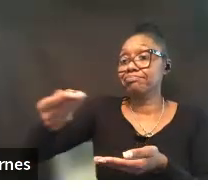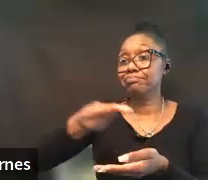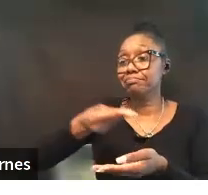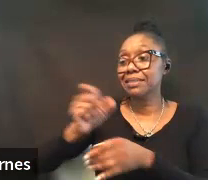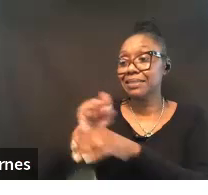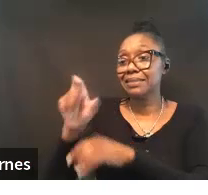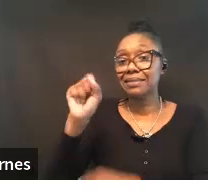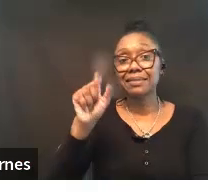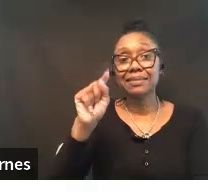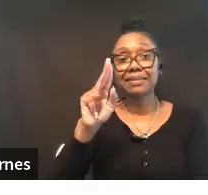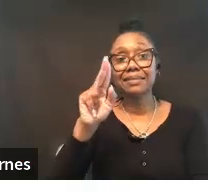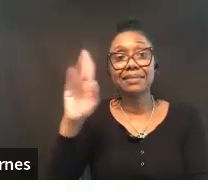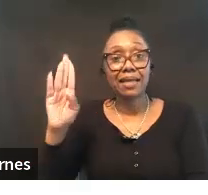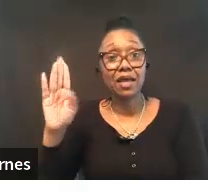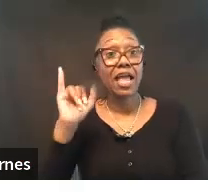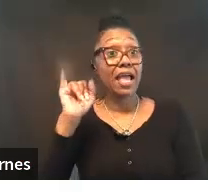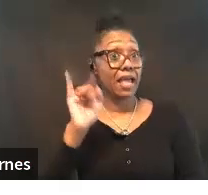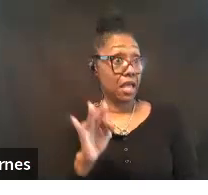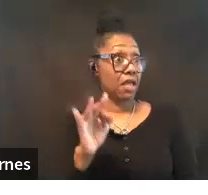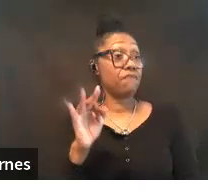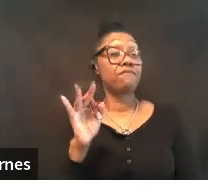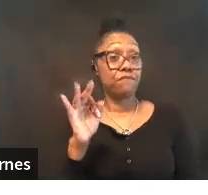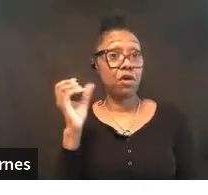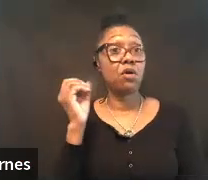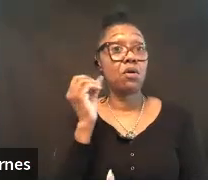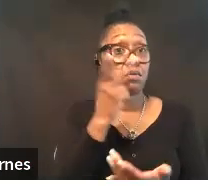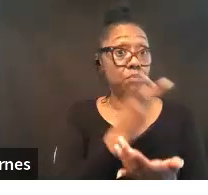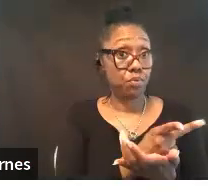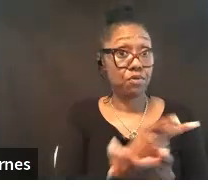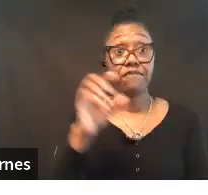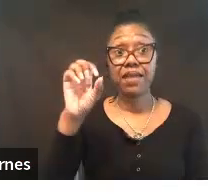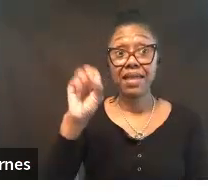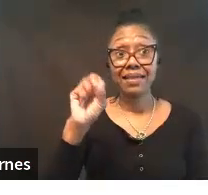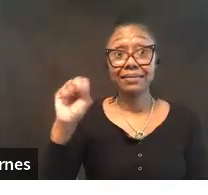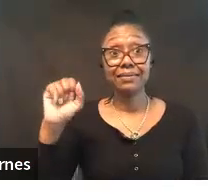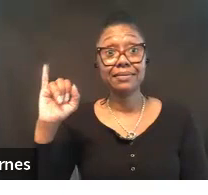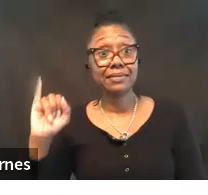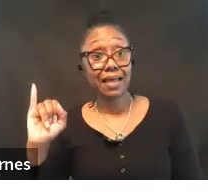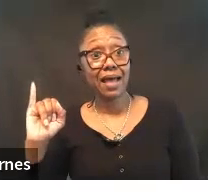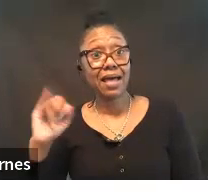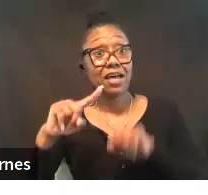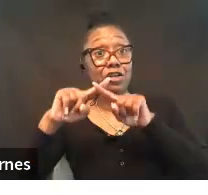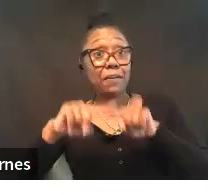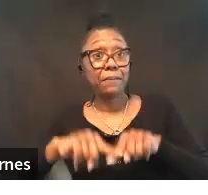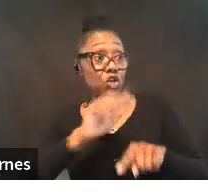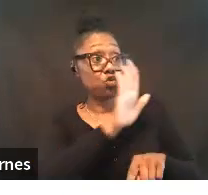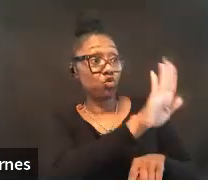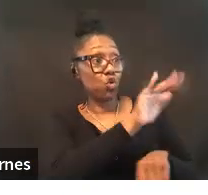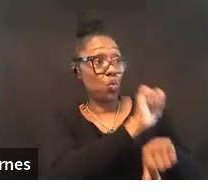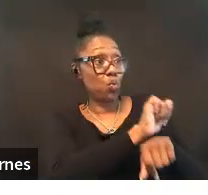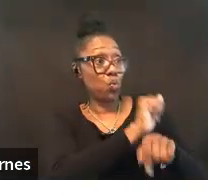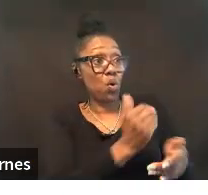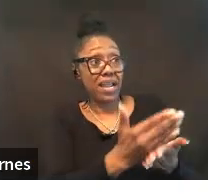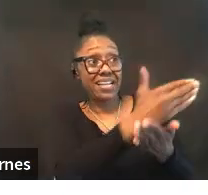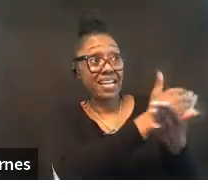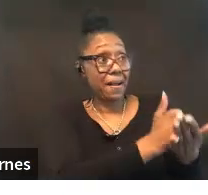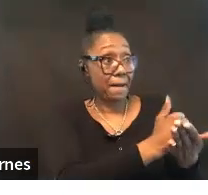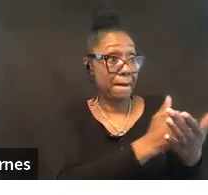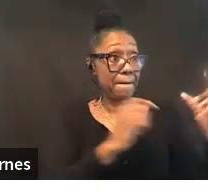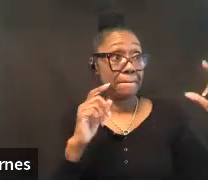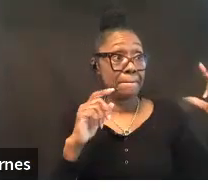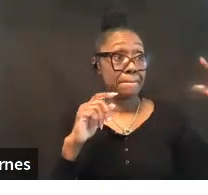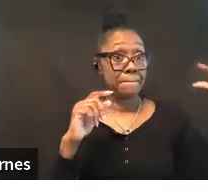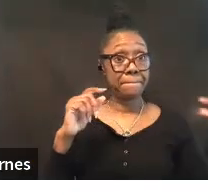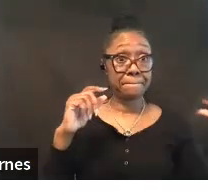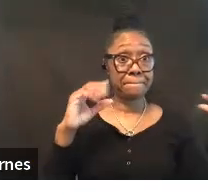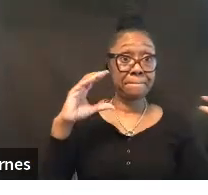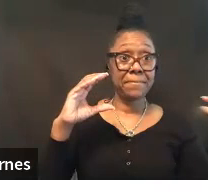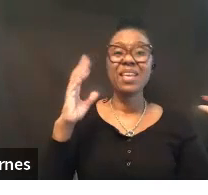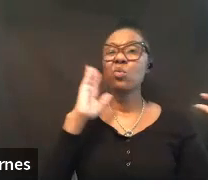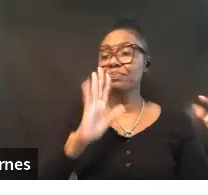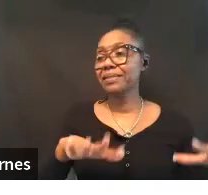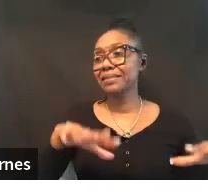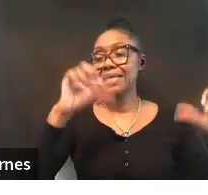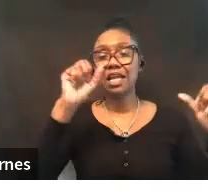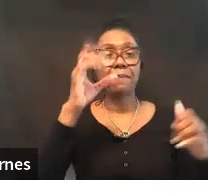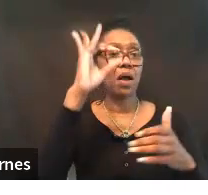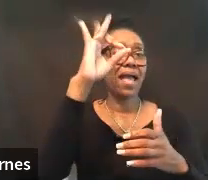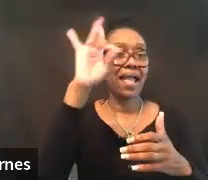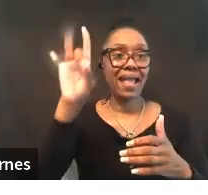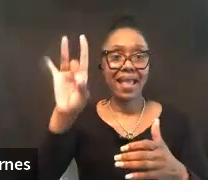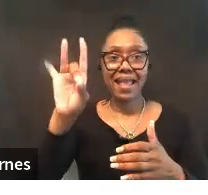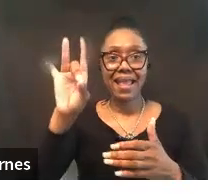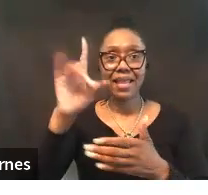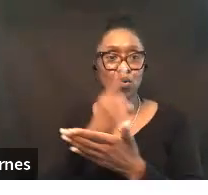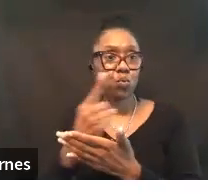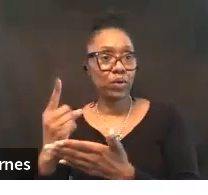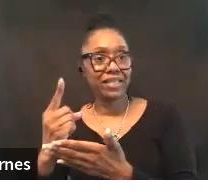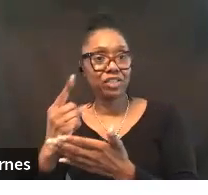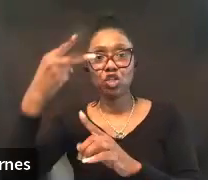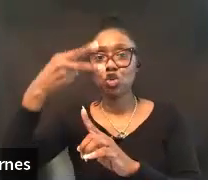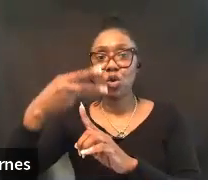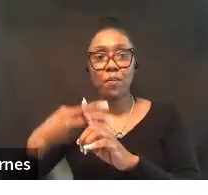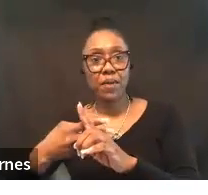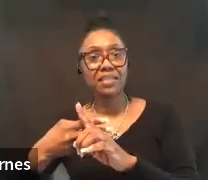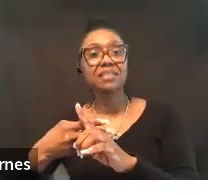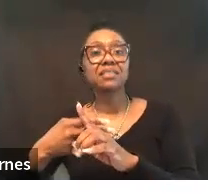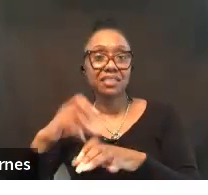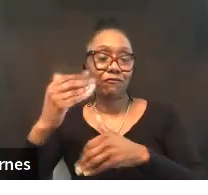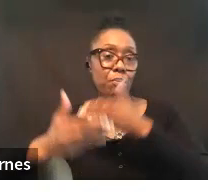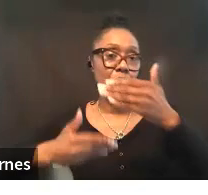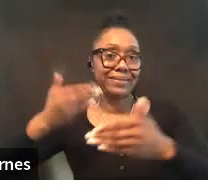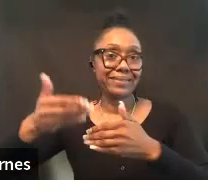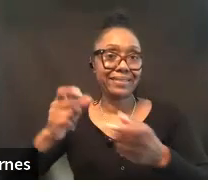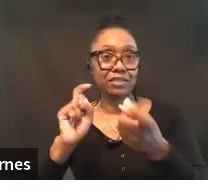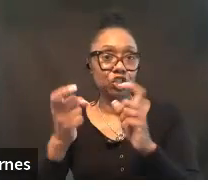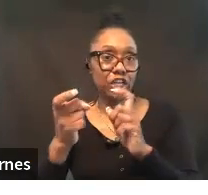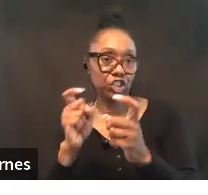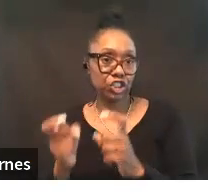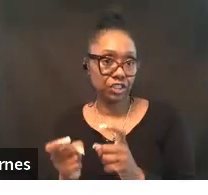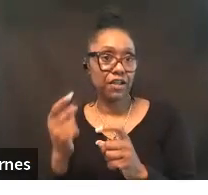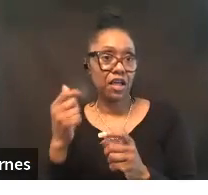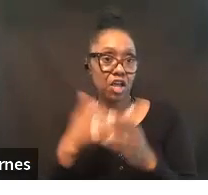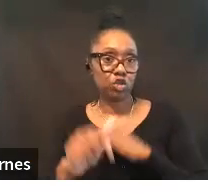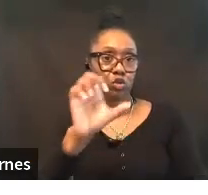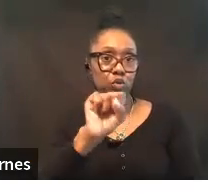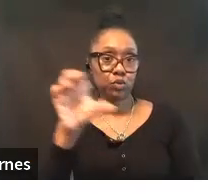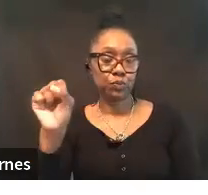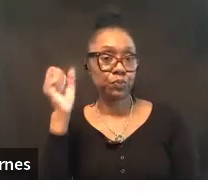By the way, if you do qualify for, SSI. Based upon the work income that you earn, it'll take approximately 8 weeks or 2 months for the SSI benefit to be adjusted by Social Security.